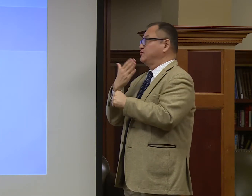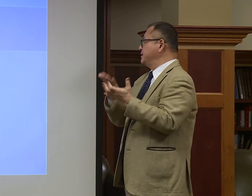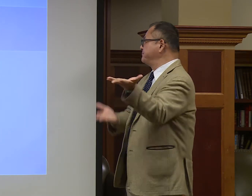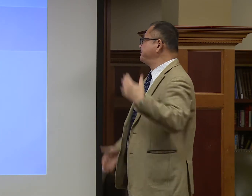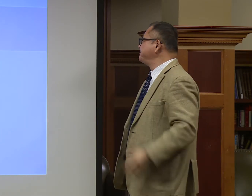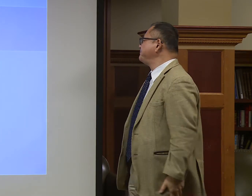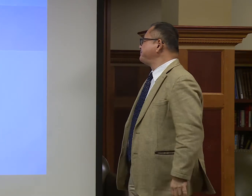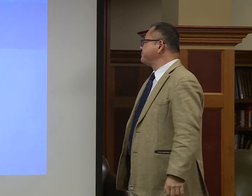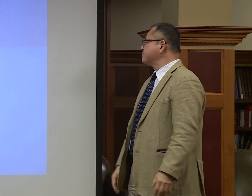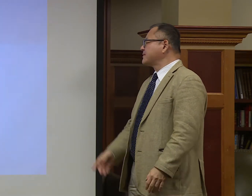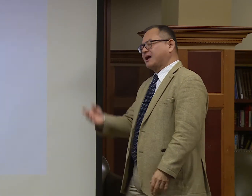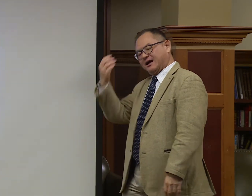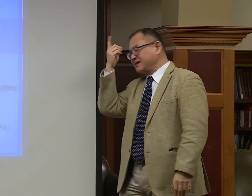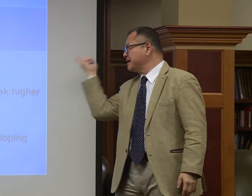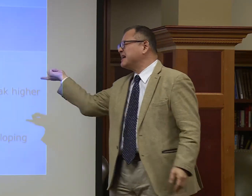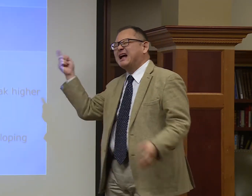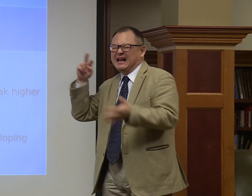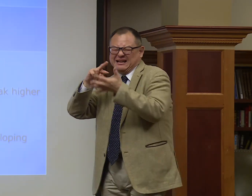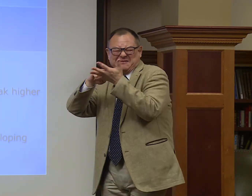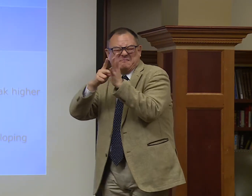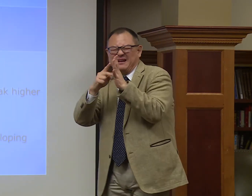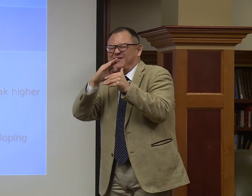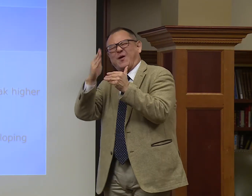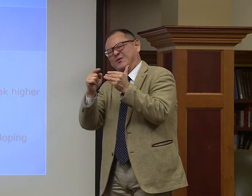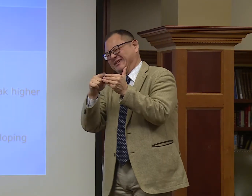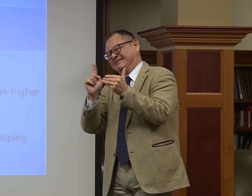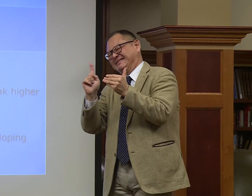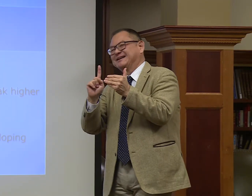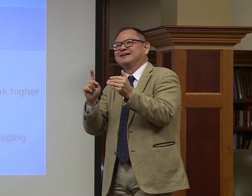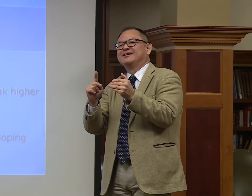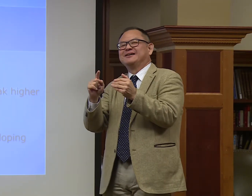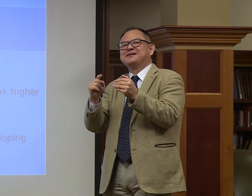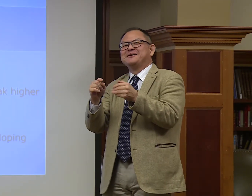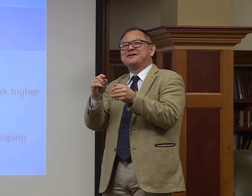So for my conclusion,